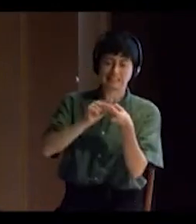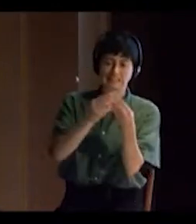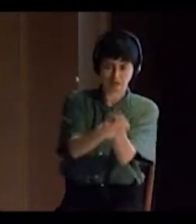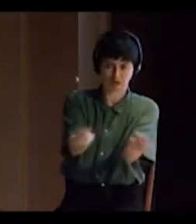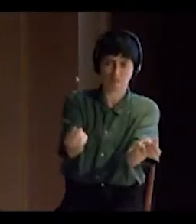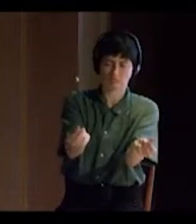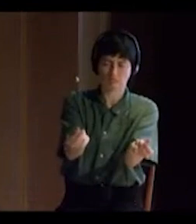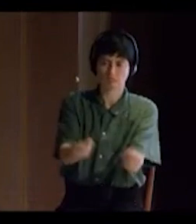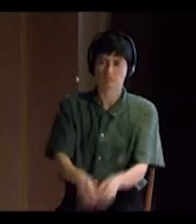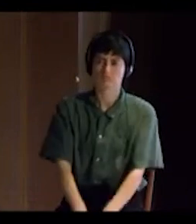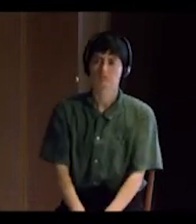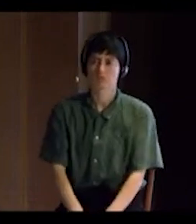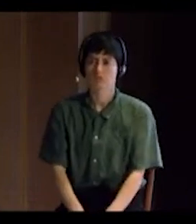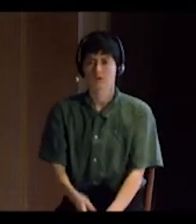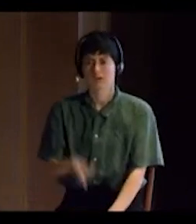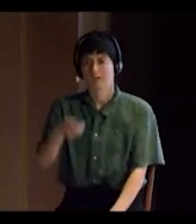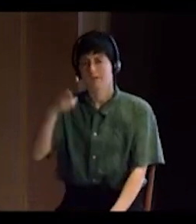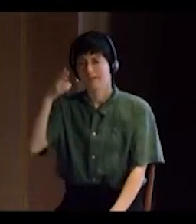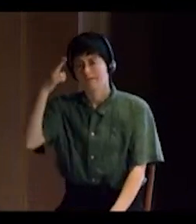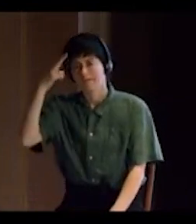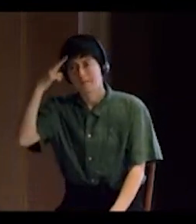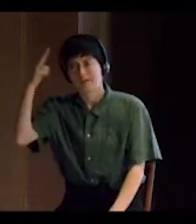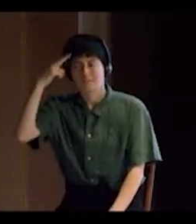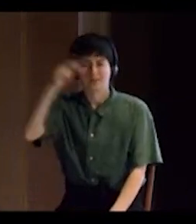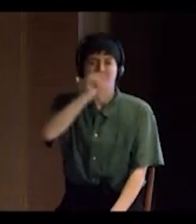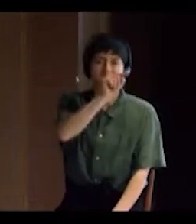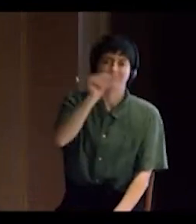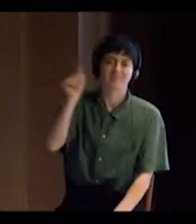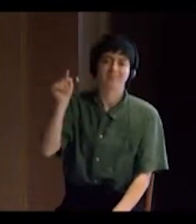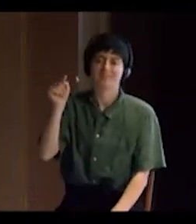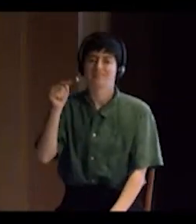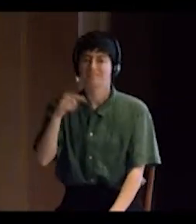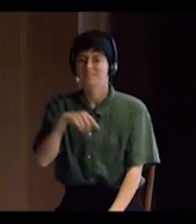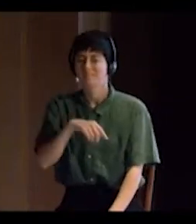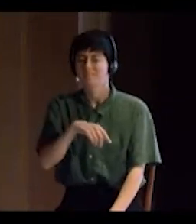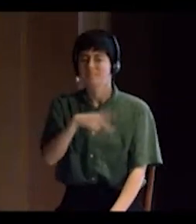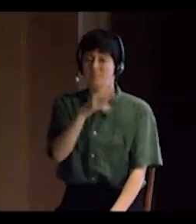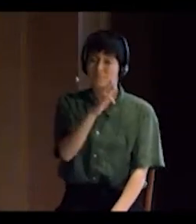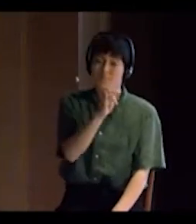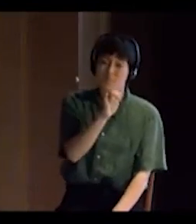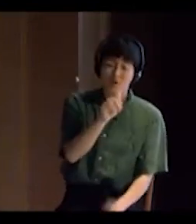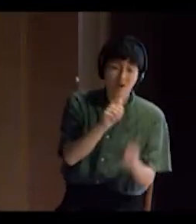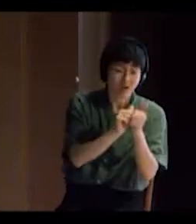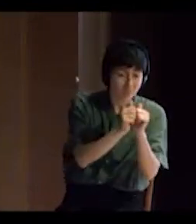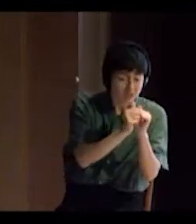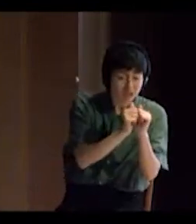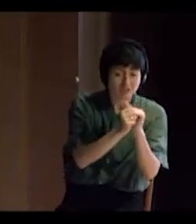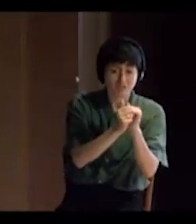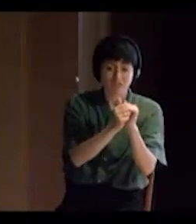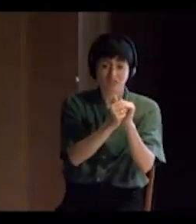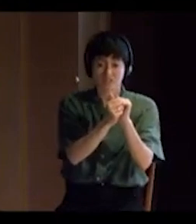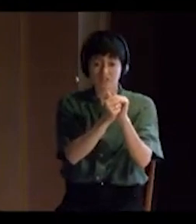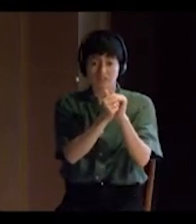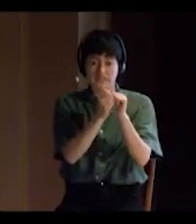One was temperature change, another one is prey competition, which is competition with other marine critters,